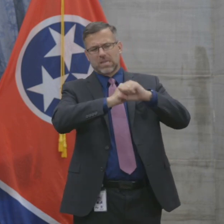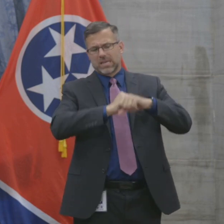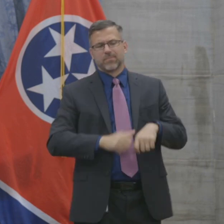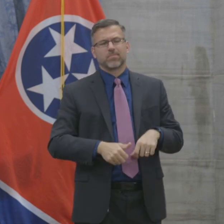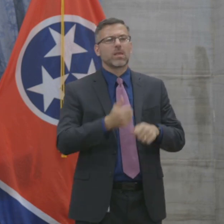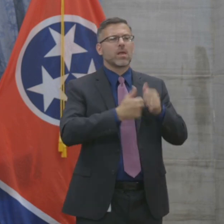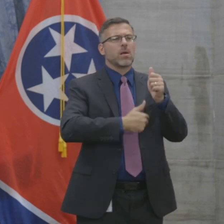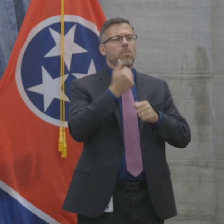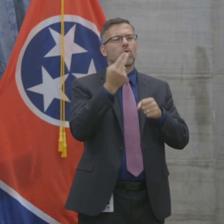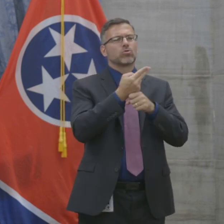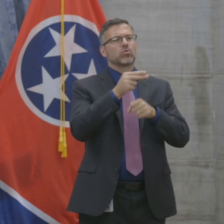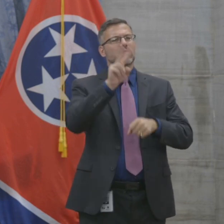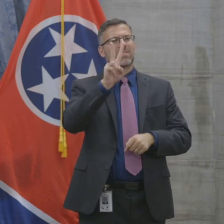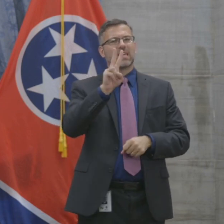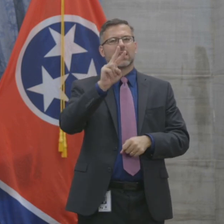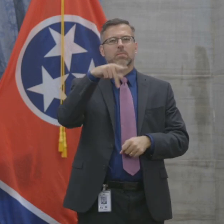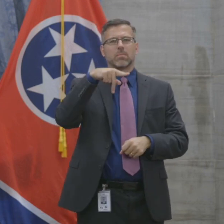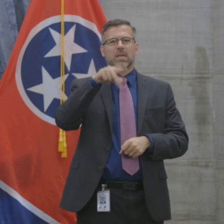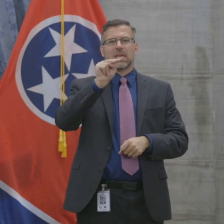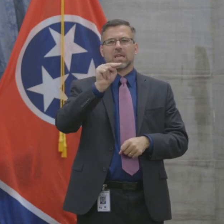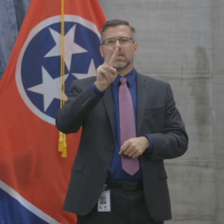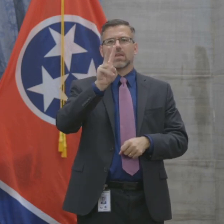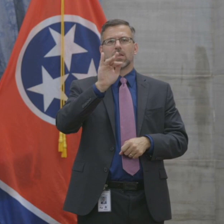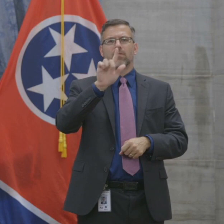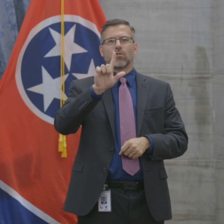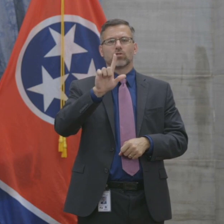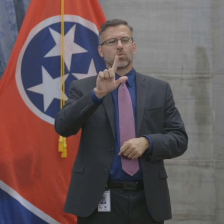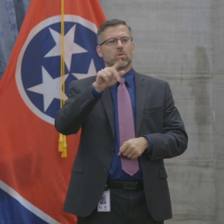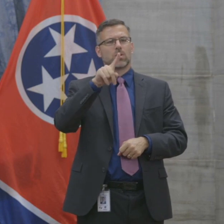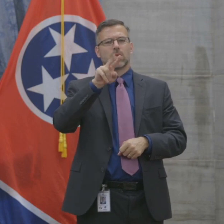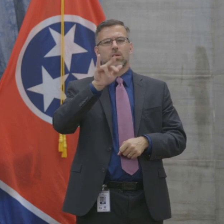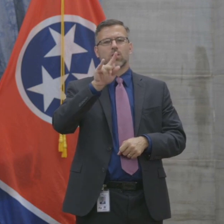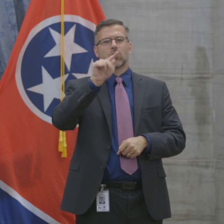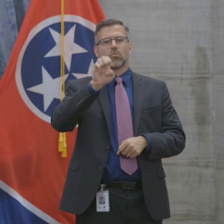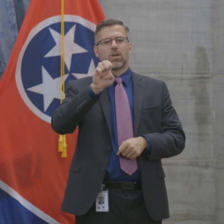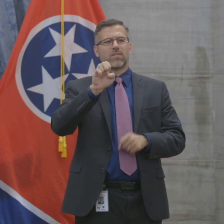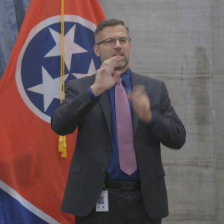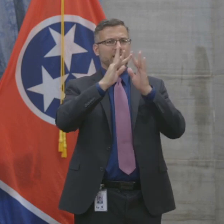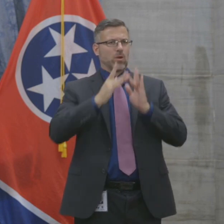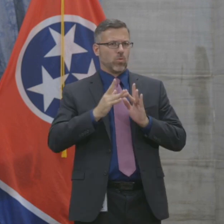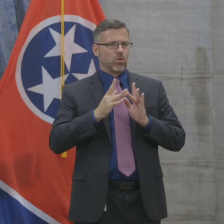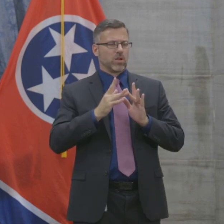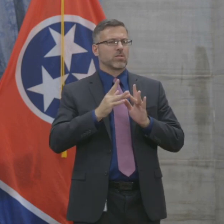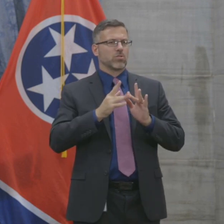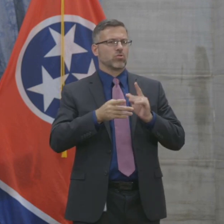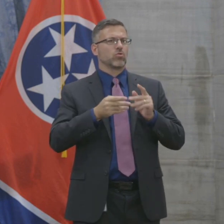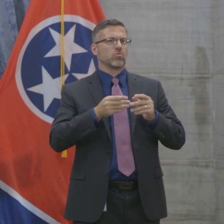129 or 88 are hybrid and nine schools are closed statewide due